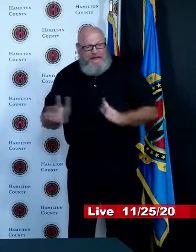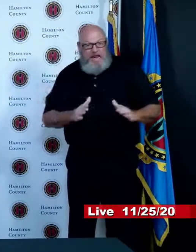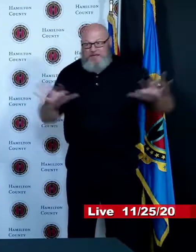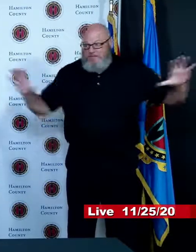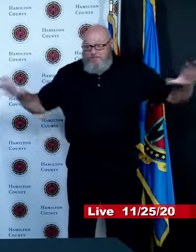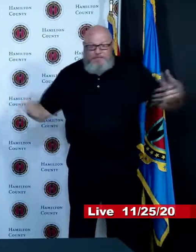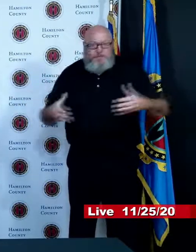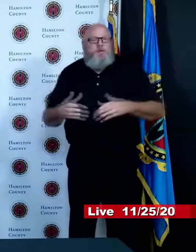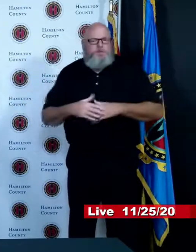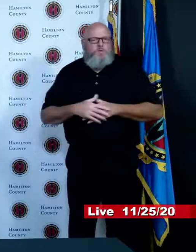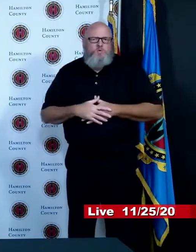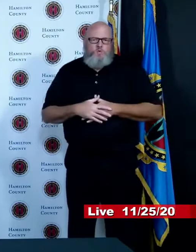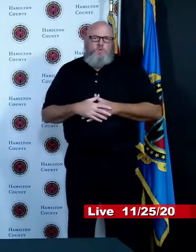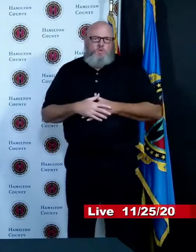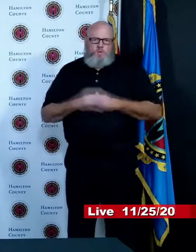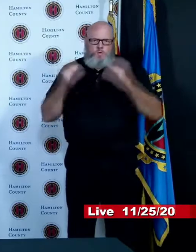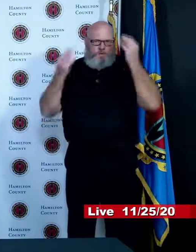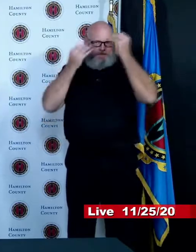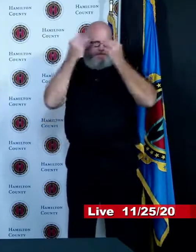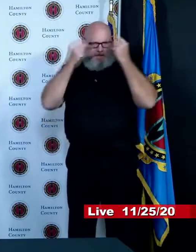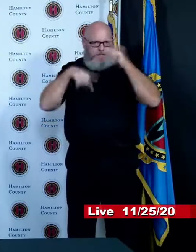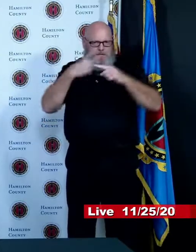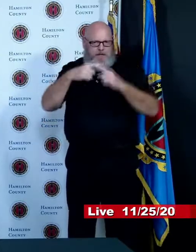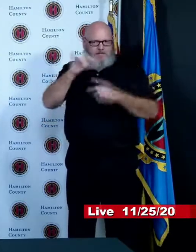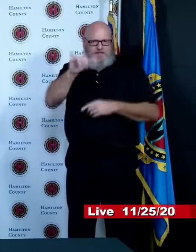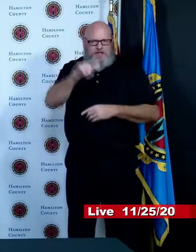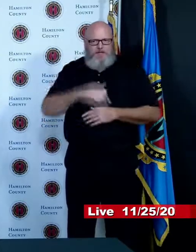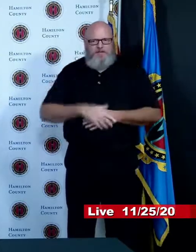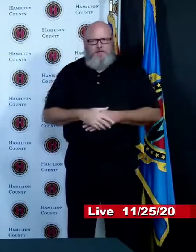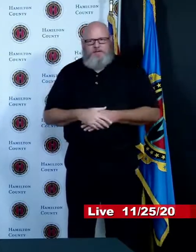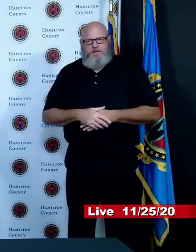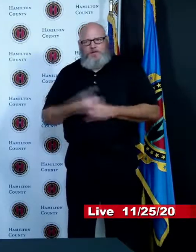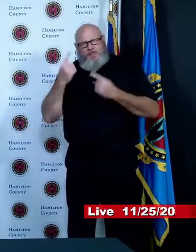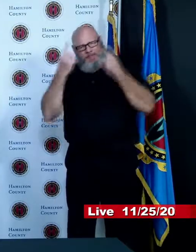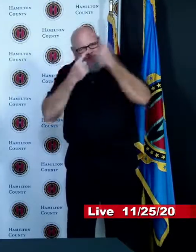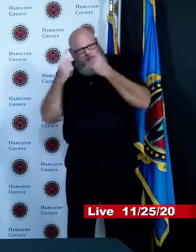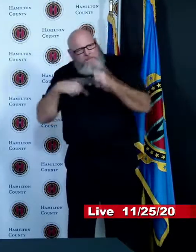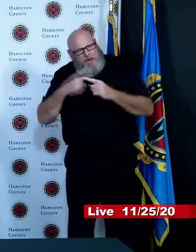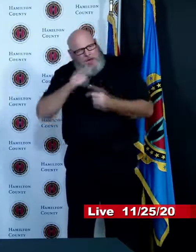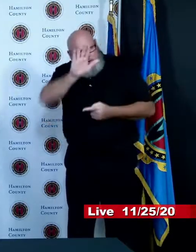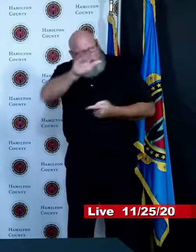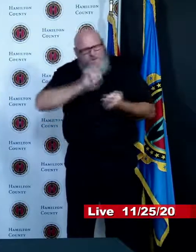friends and family I'd really like to further encourage us to just be as cautious as possible